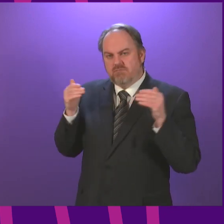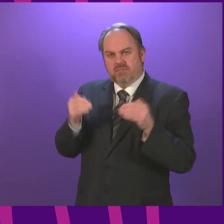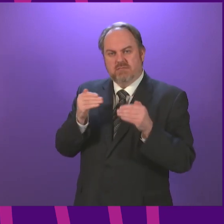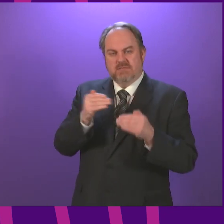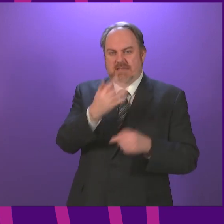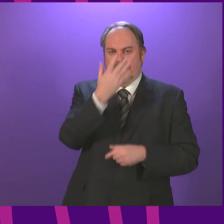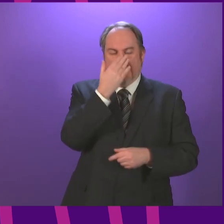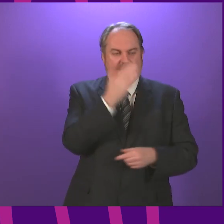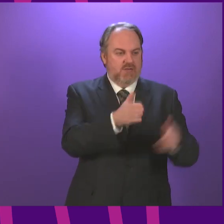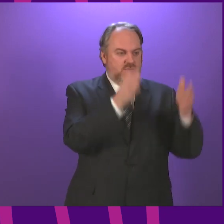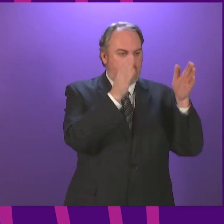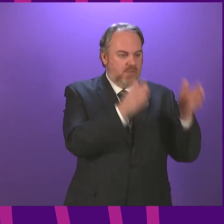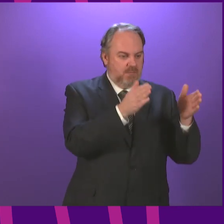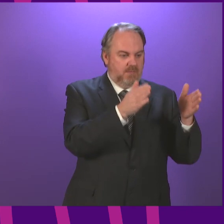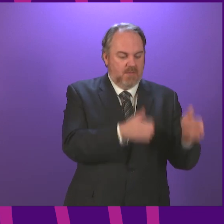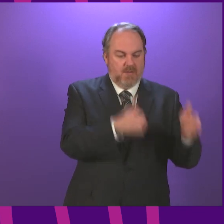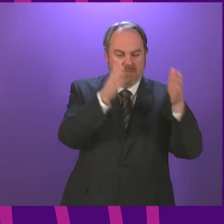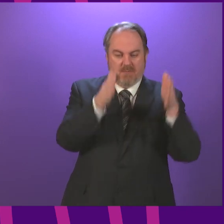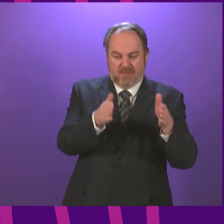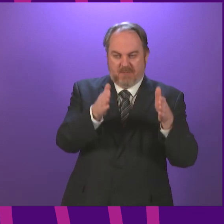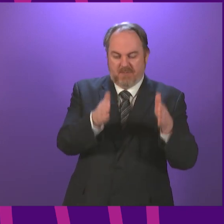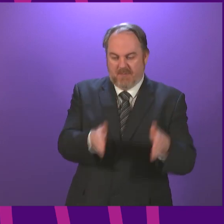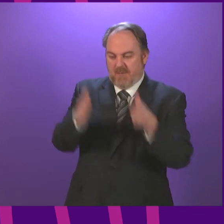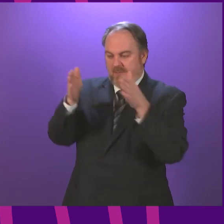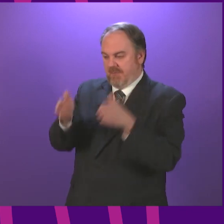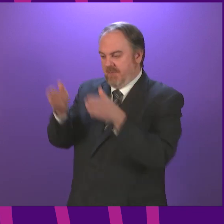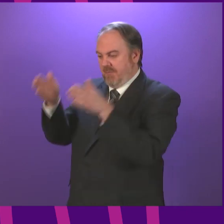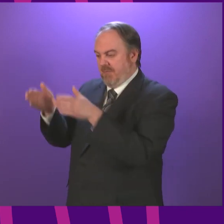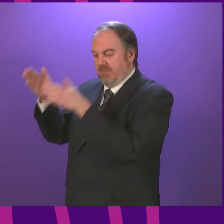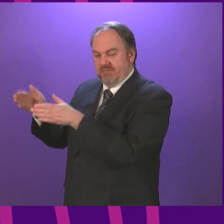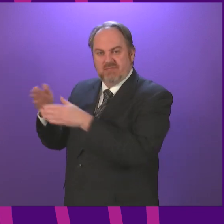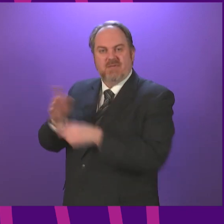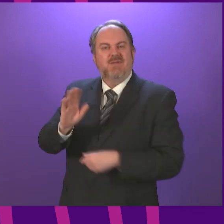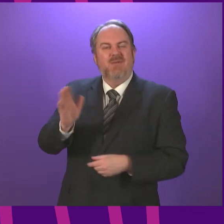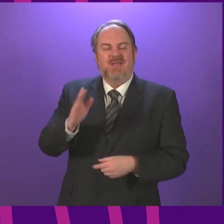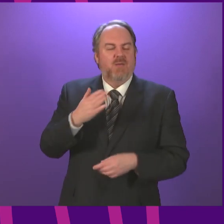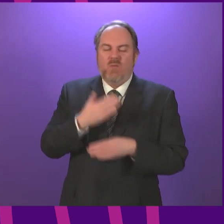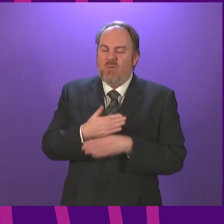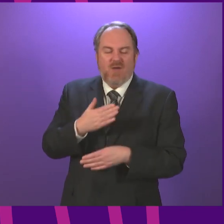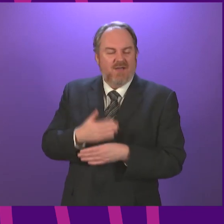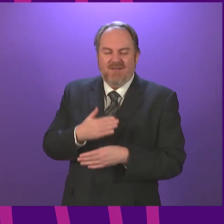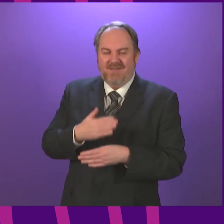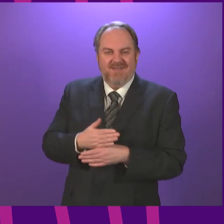order and to not start vaccinating, for example, 55 to 59-year-olds until we had completed